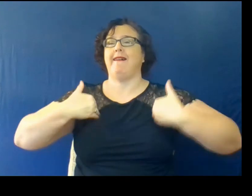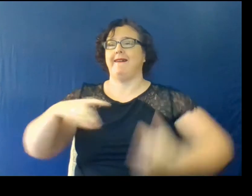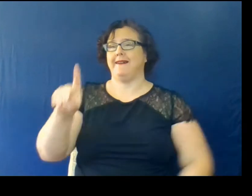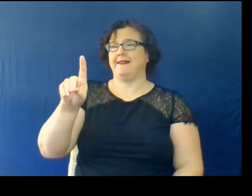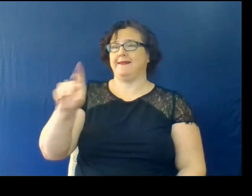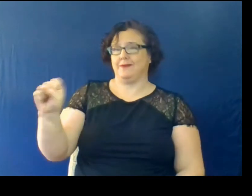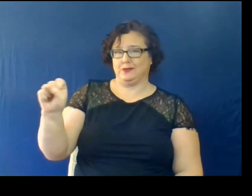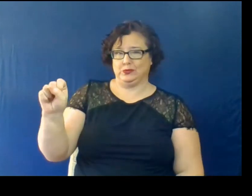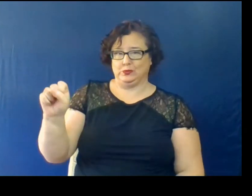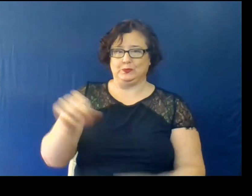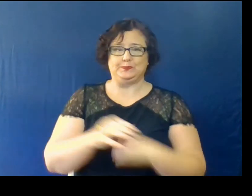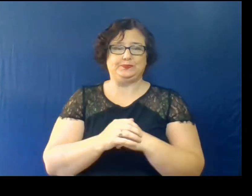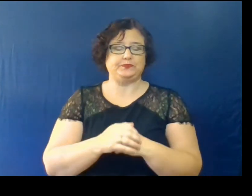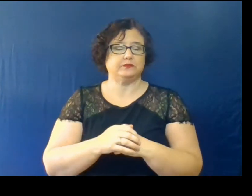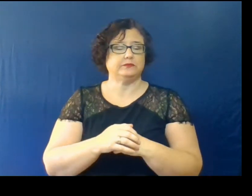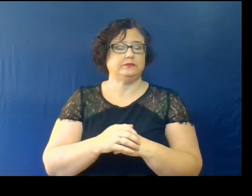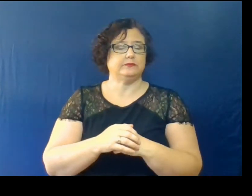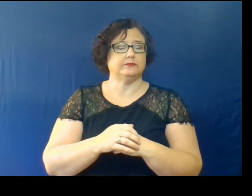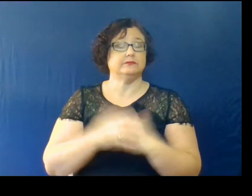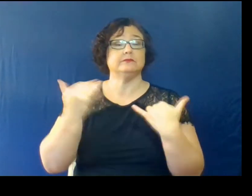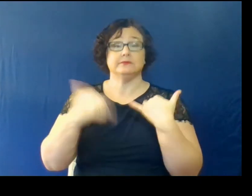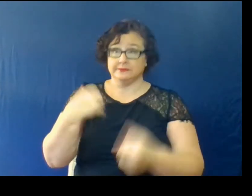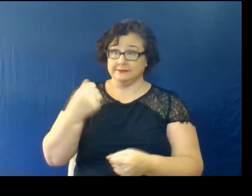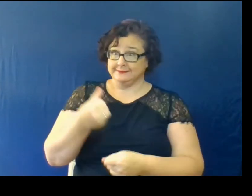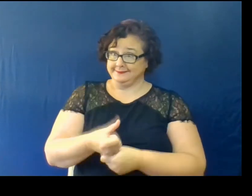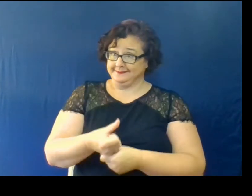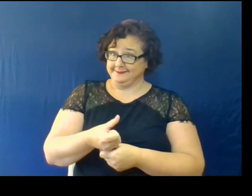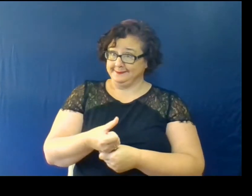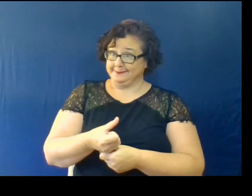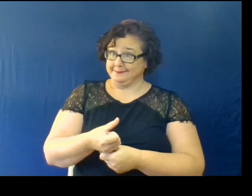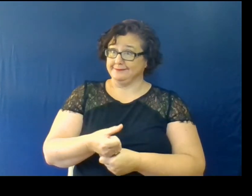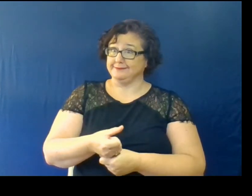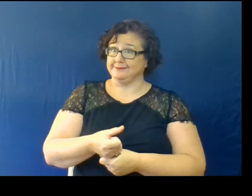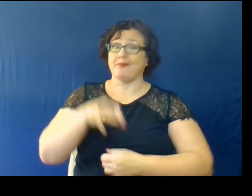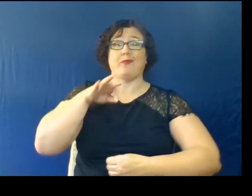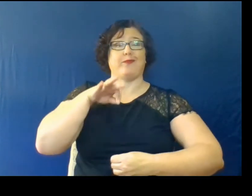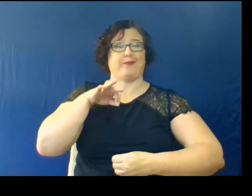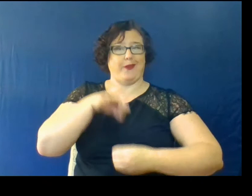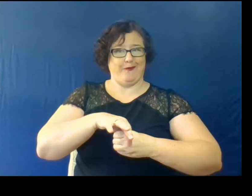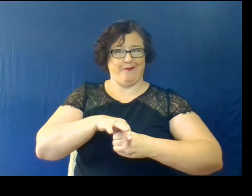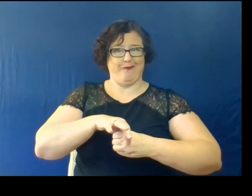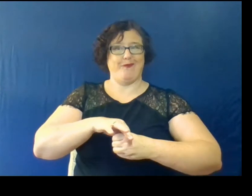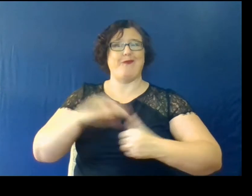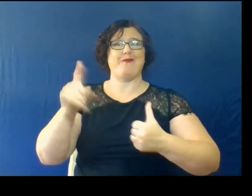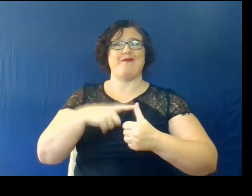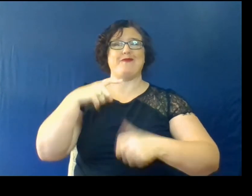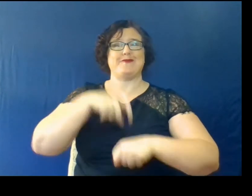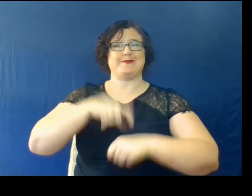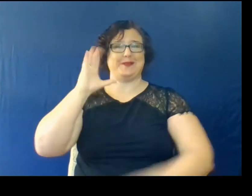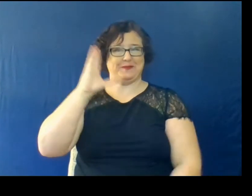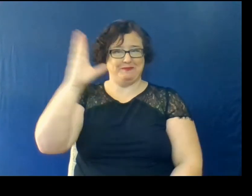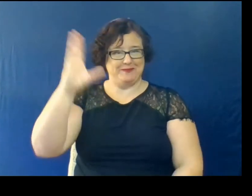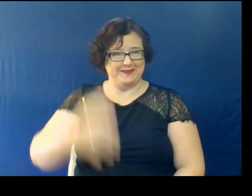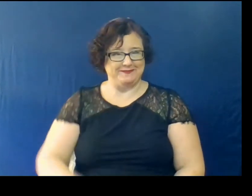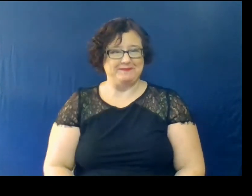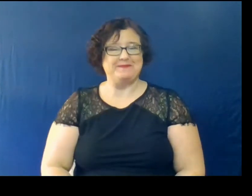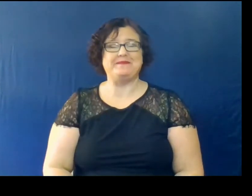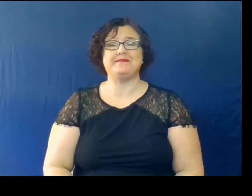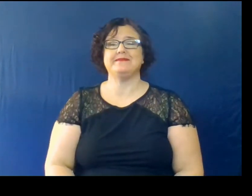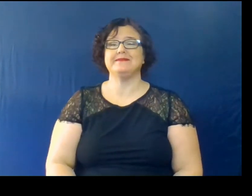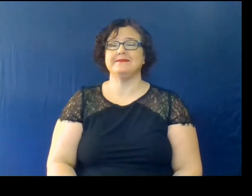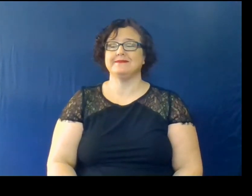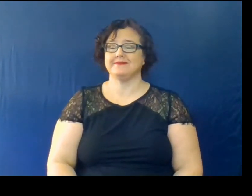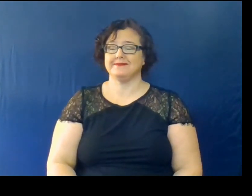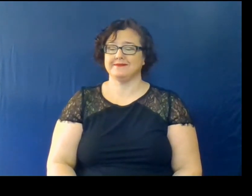And this year he is going to be casting his vote for the first time. And while I know that he has